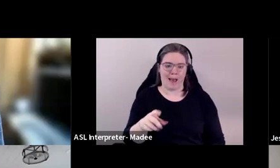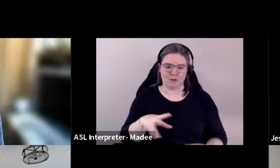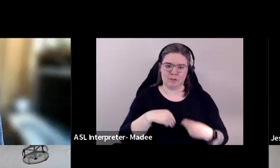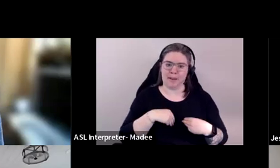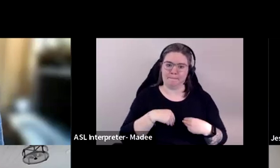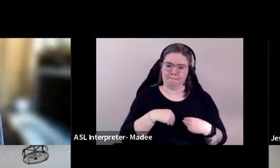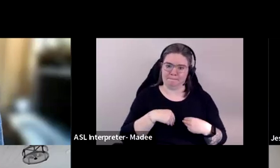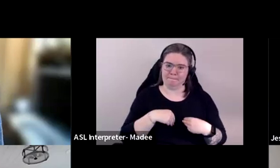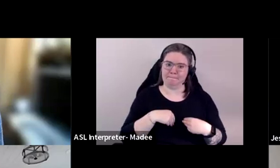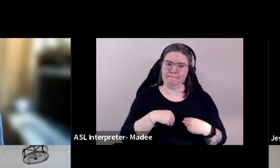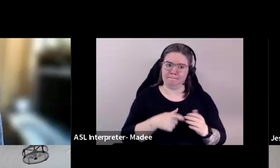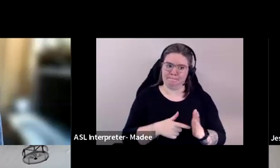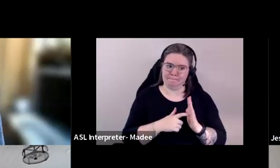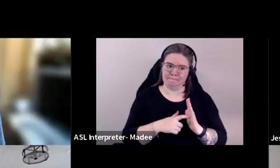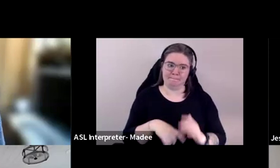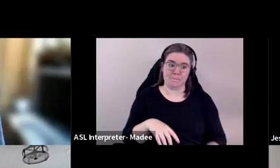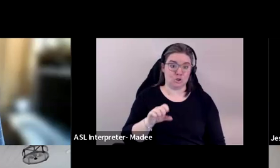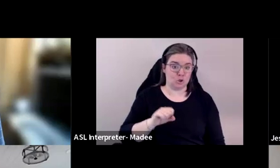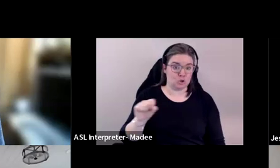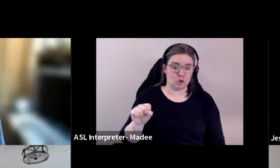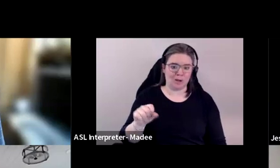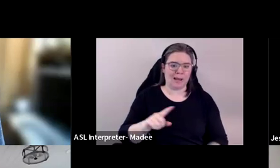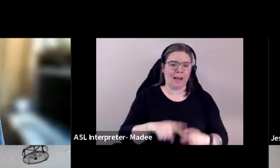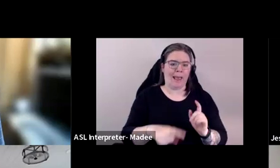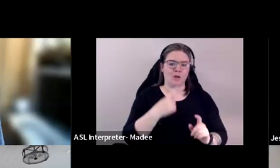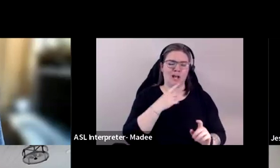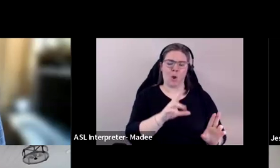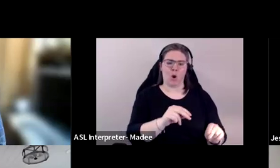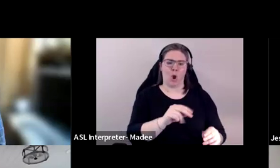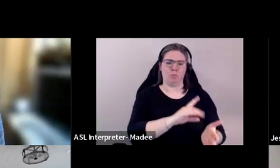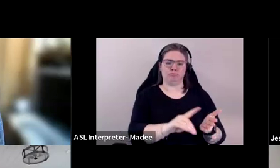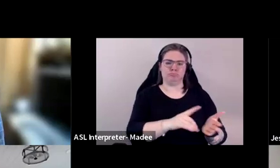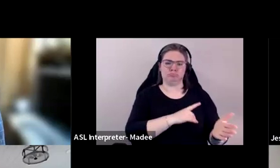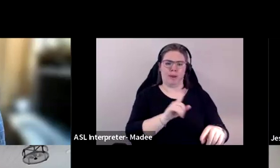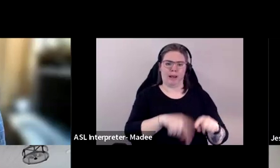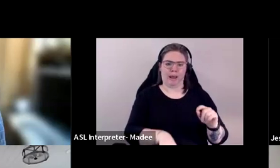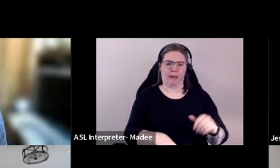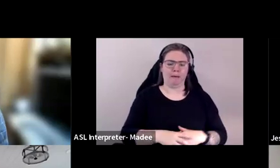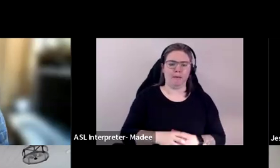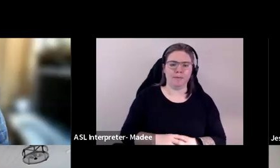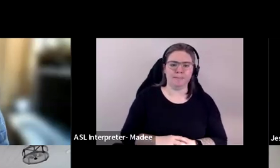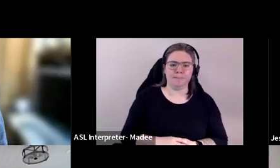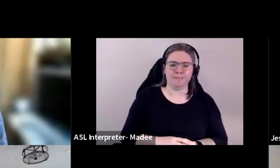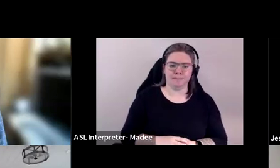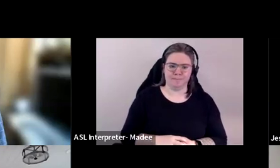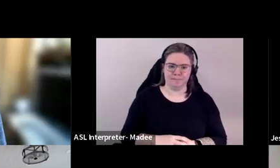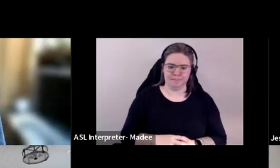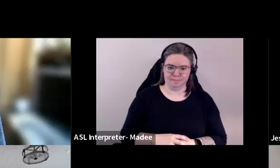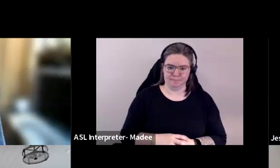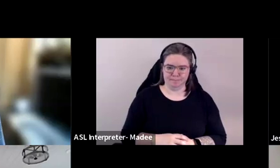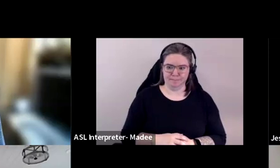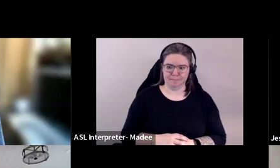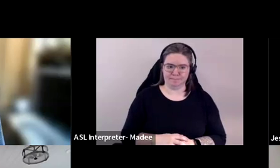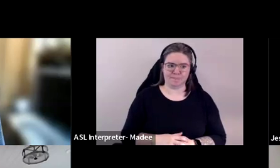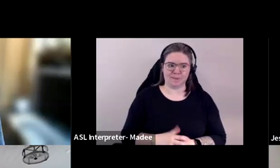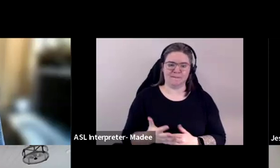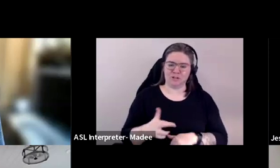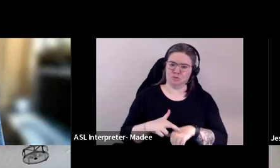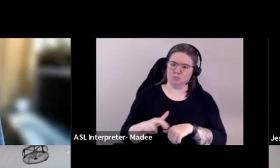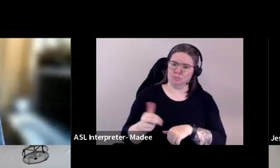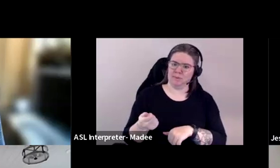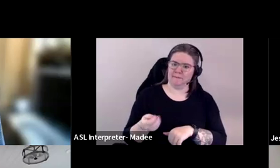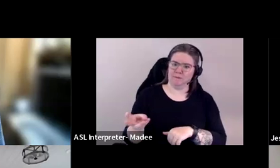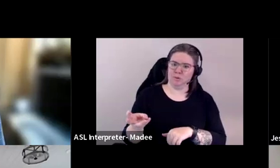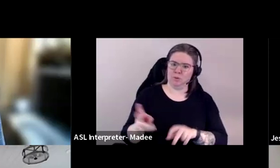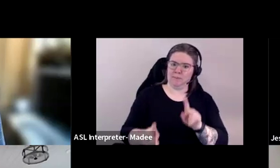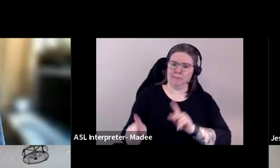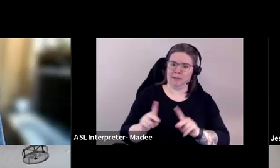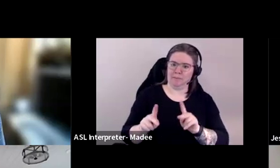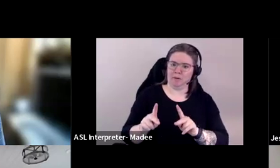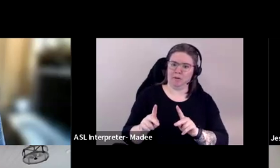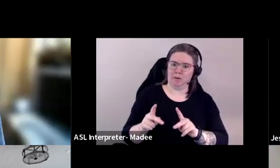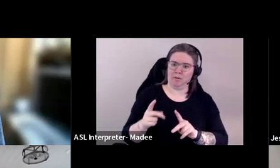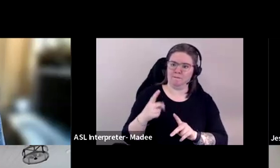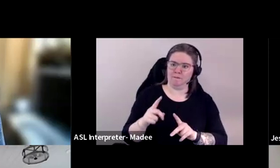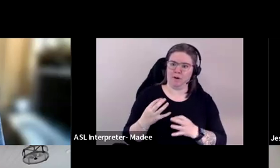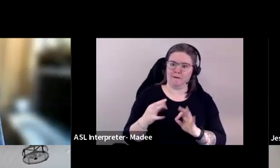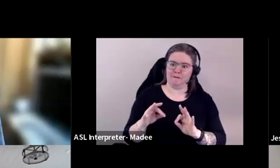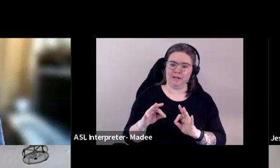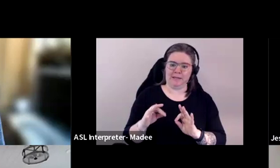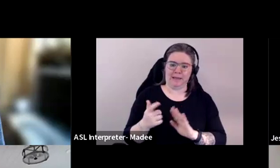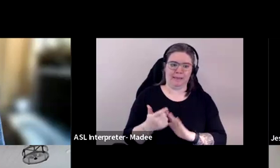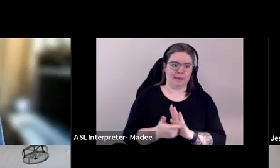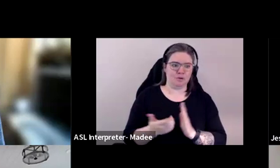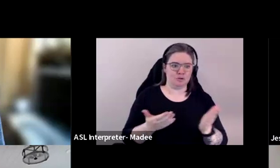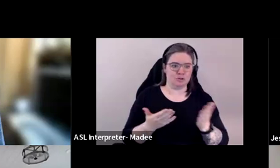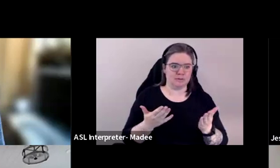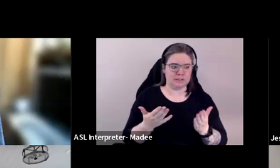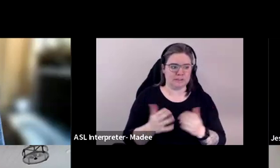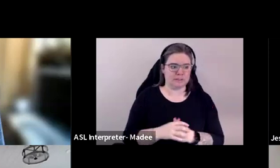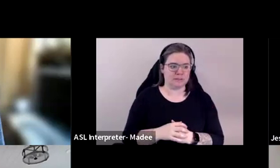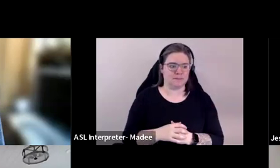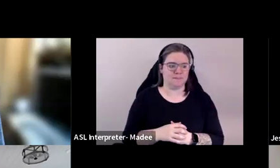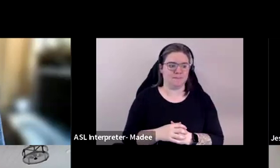Meri Helbig: If it's social security. They can't discriminate against you. So we're kind of in that. In that process where we have referred a few people to our free legal services that have fair housing as their one of their services.